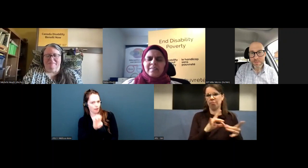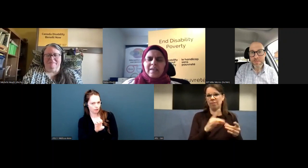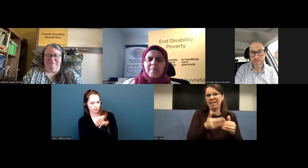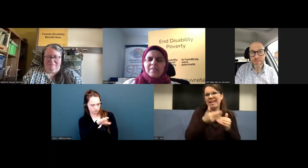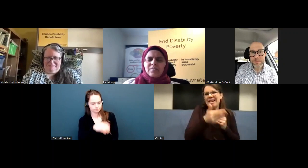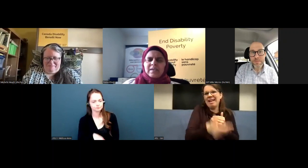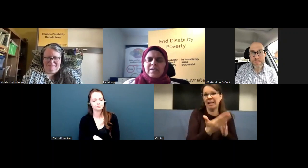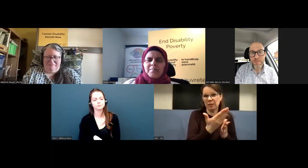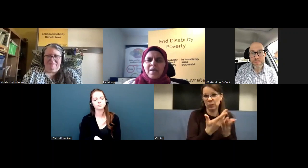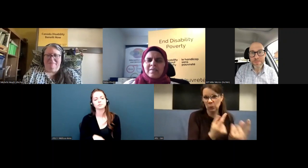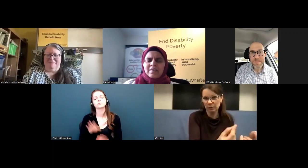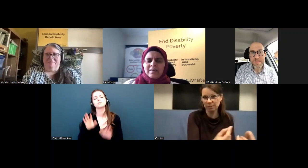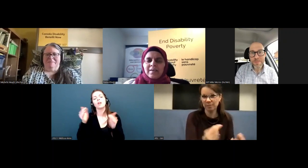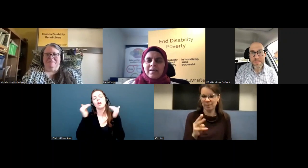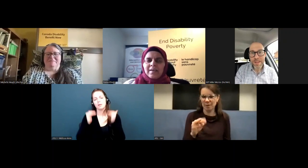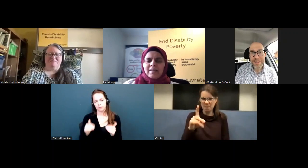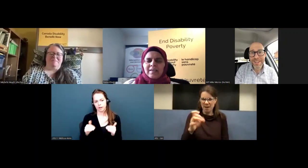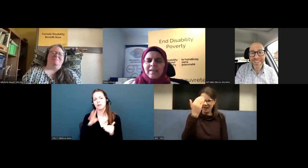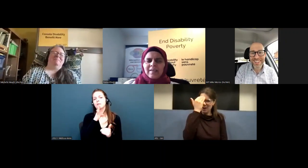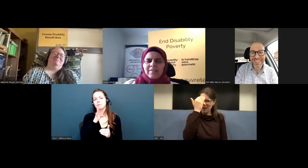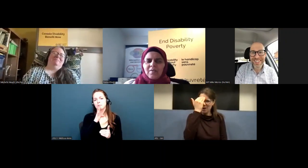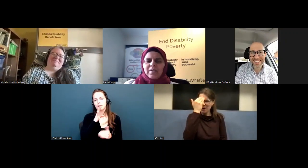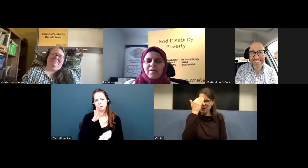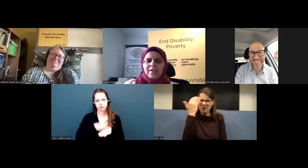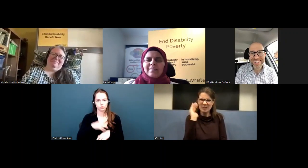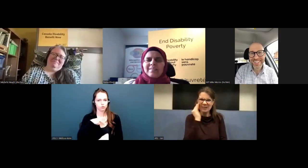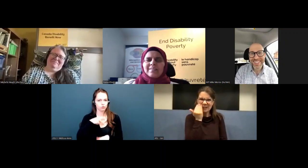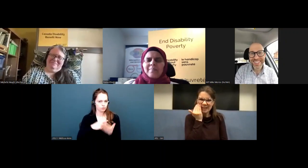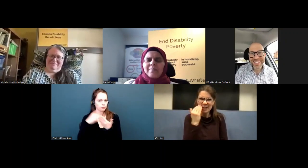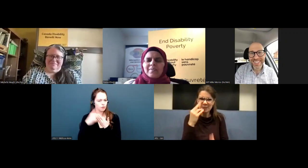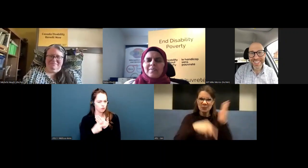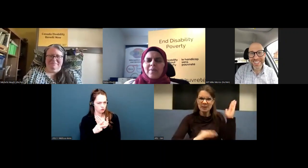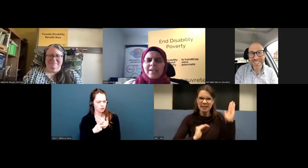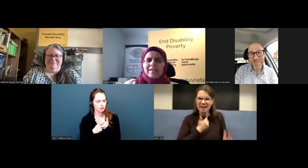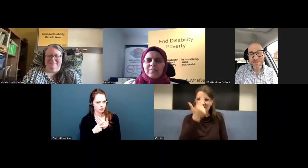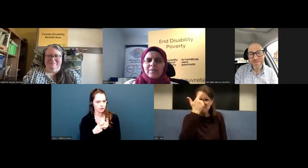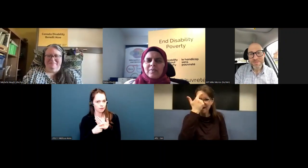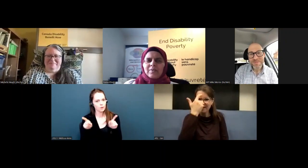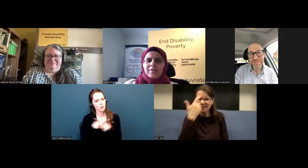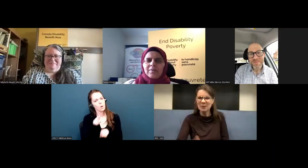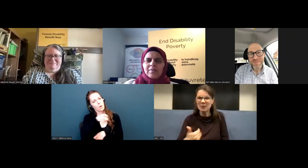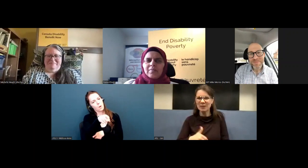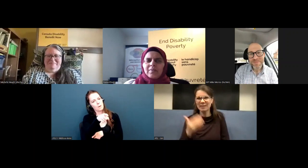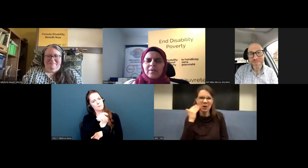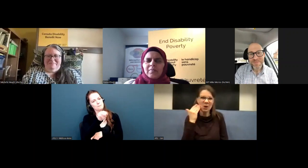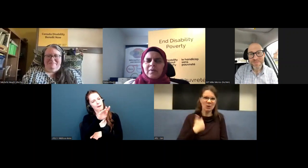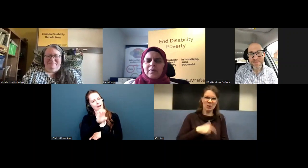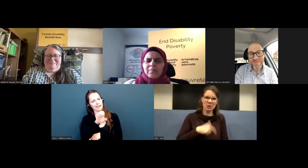IT'S LIKE MIKE IS READING OUR MINDS AND KNOWING OUR NEXT STEPS. IT IS GREAT.